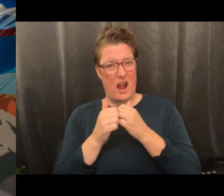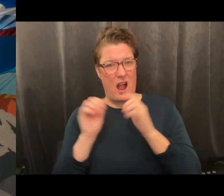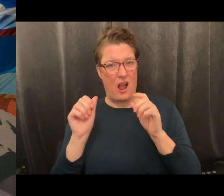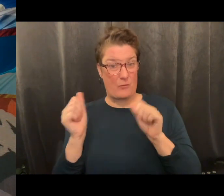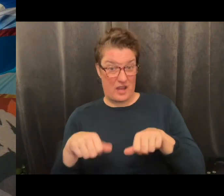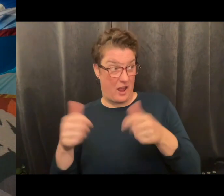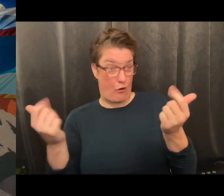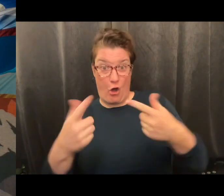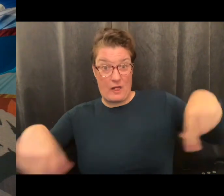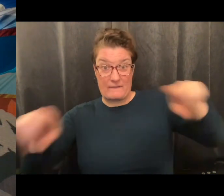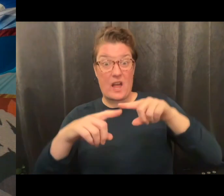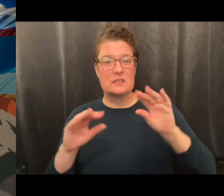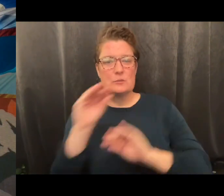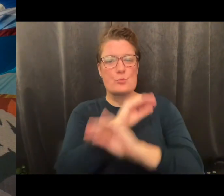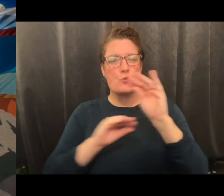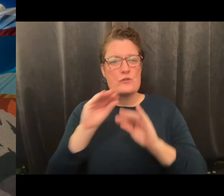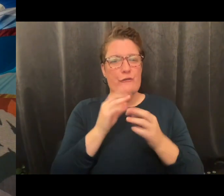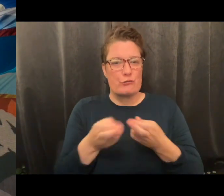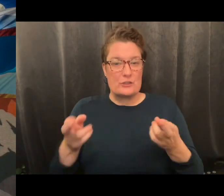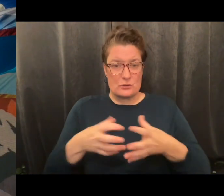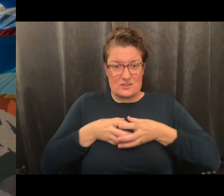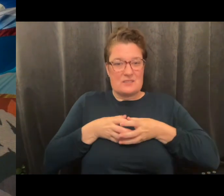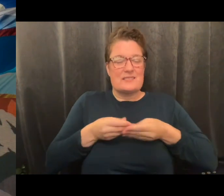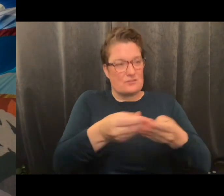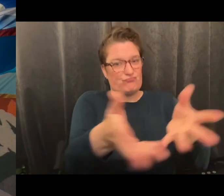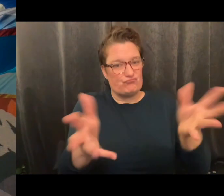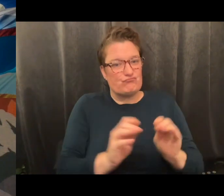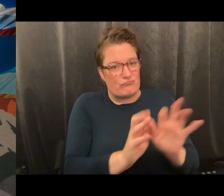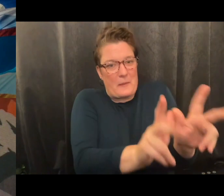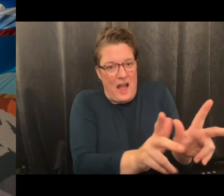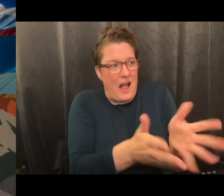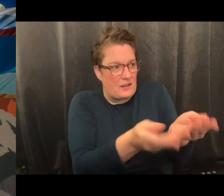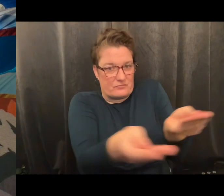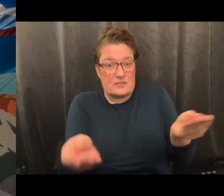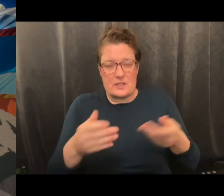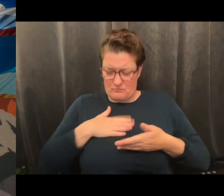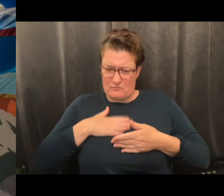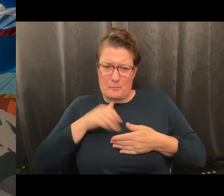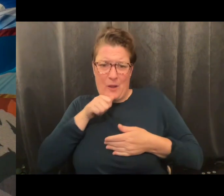of them as like privately owned resources, but just resources that are needed and where do they need to go.